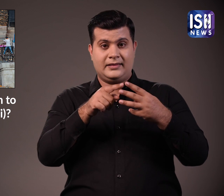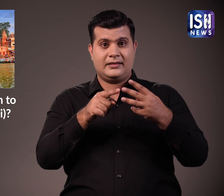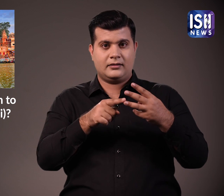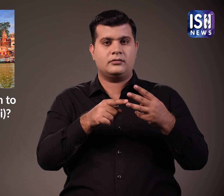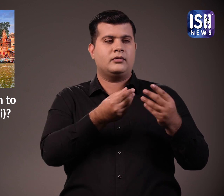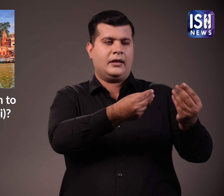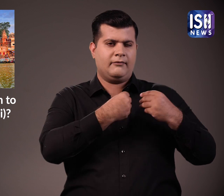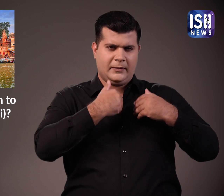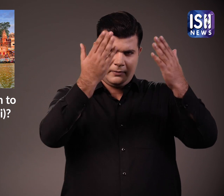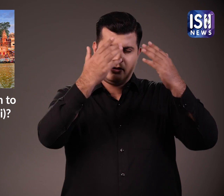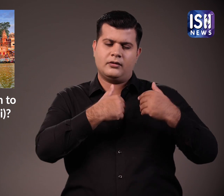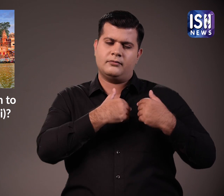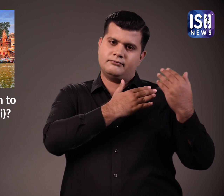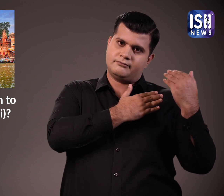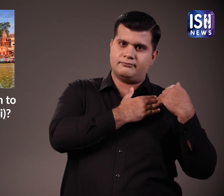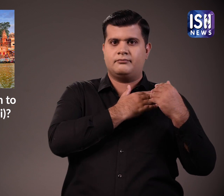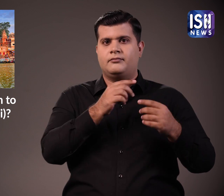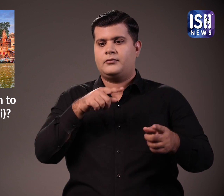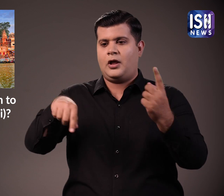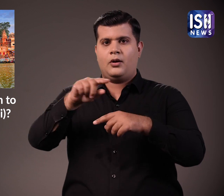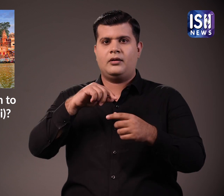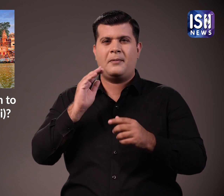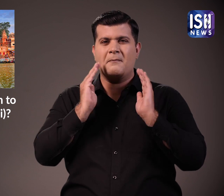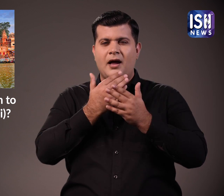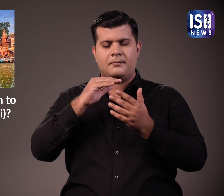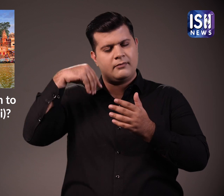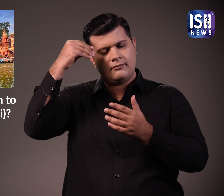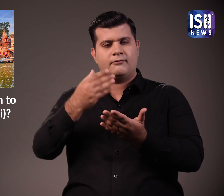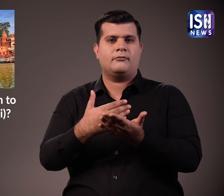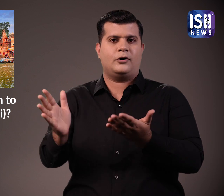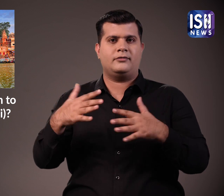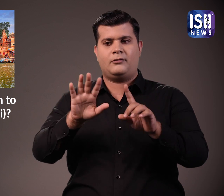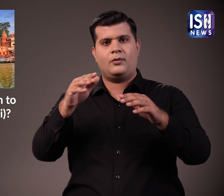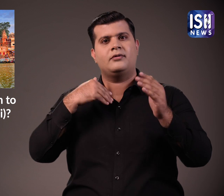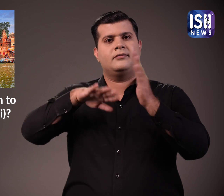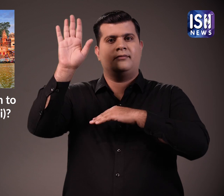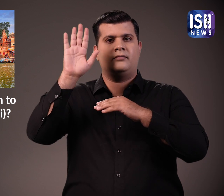She requested Lord Shiva to bless her with the 3 boons so that the people are liberated from their sins and obtain salvation.